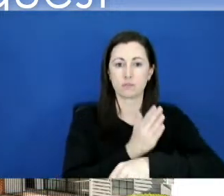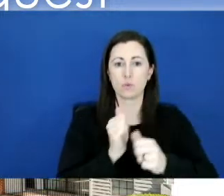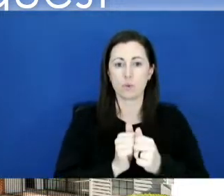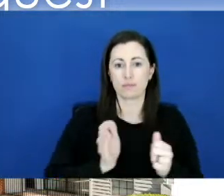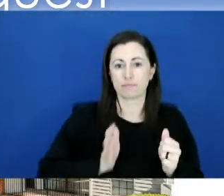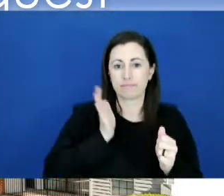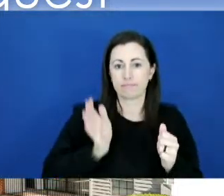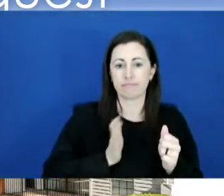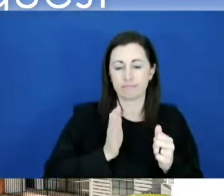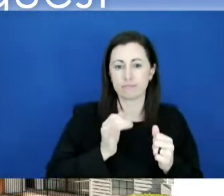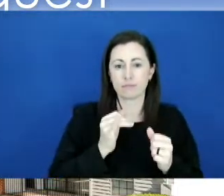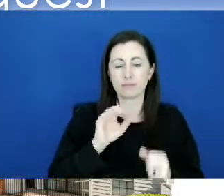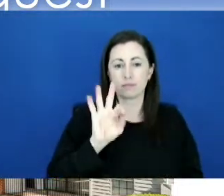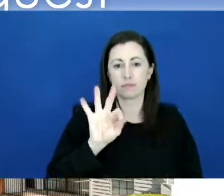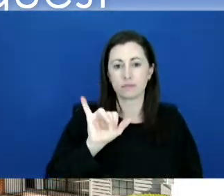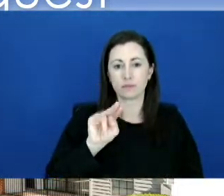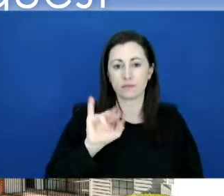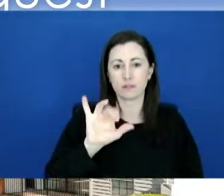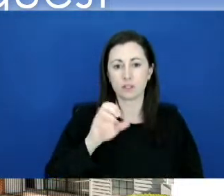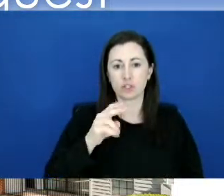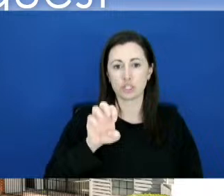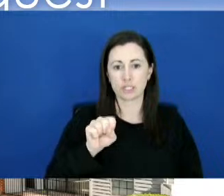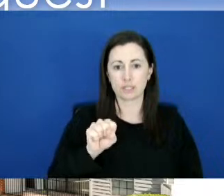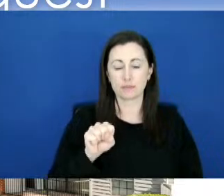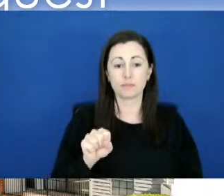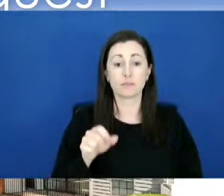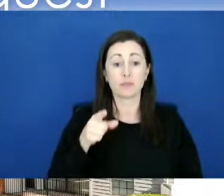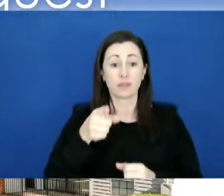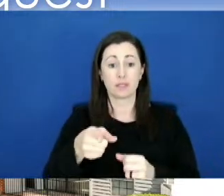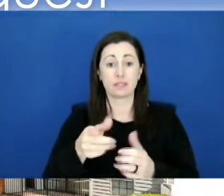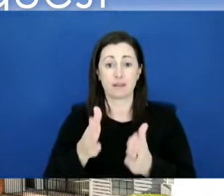52-2 BEDROOM UNITS, AND 15% OF